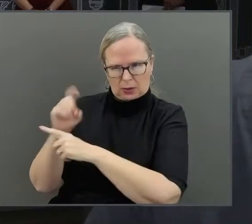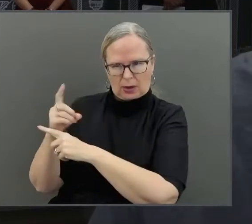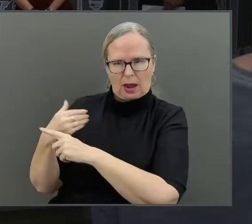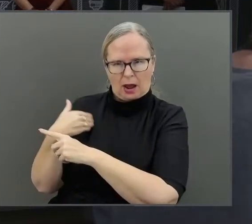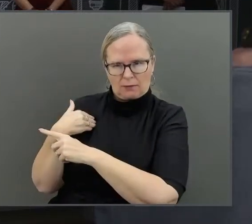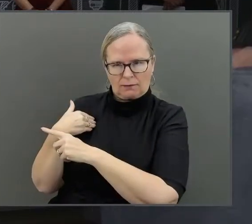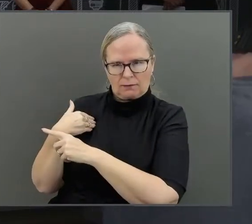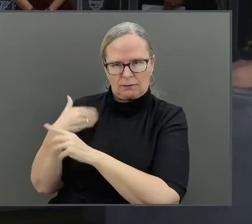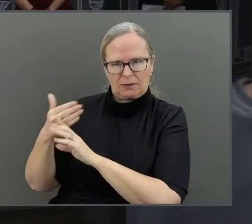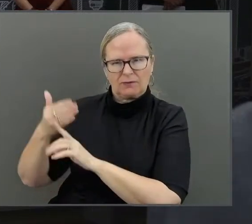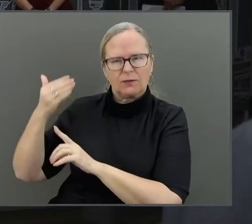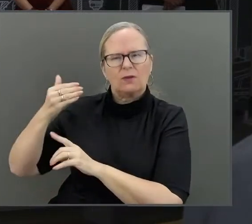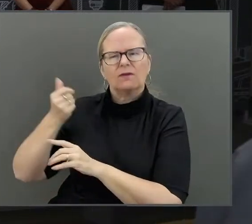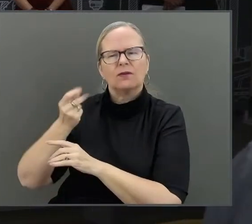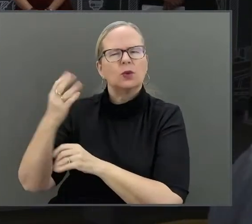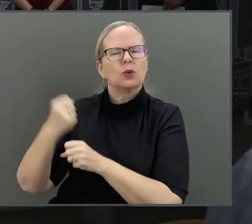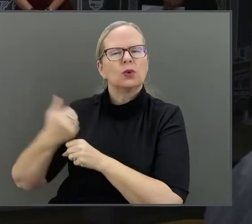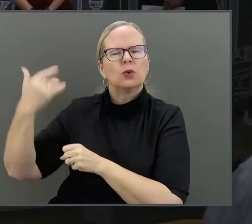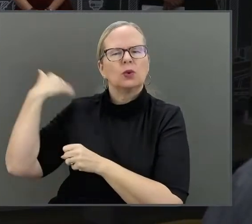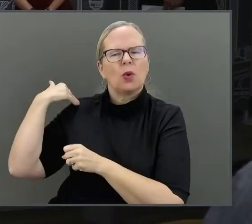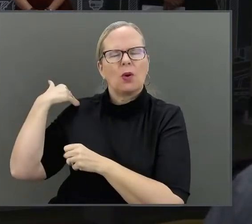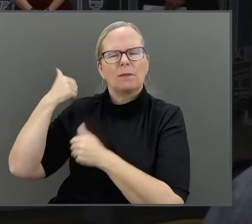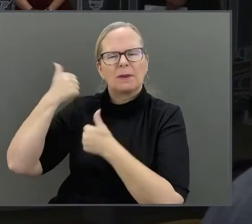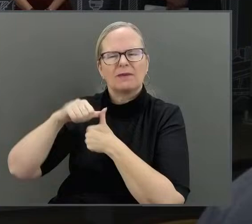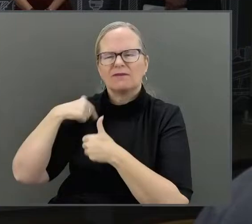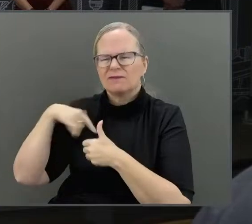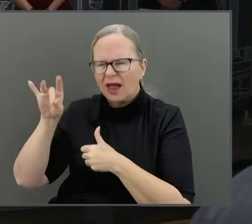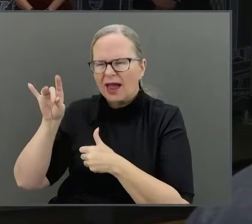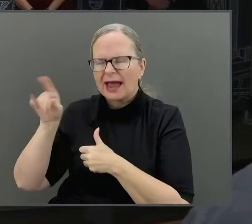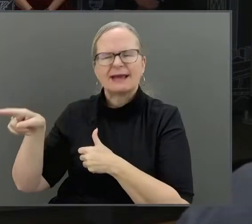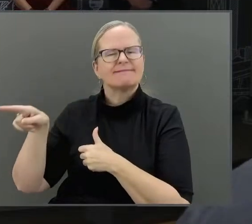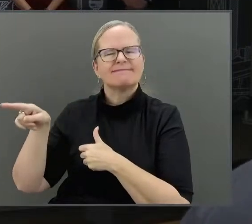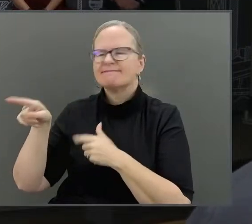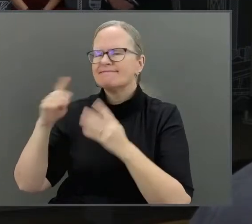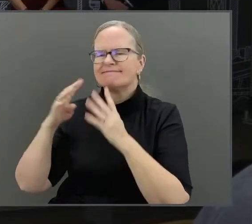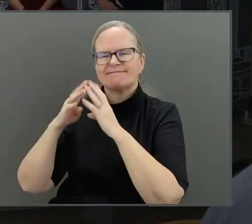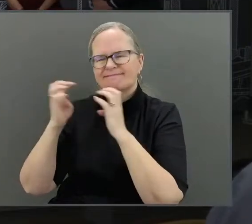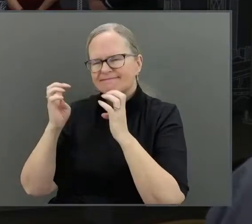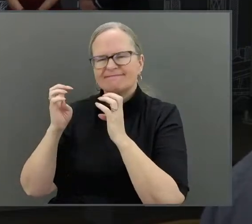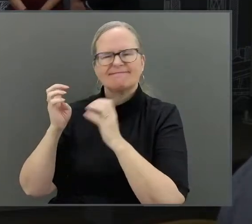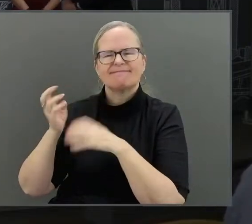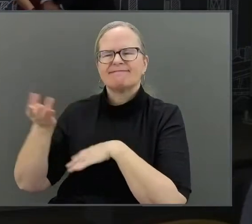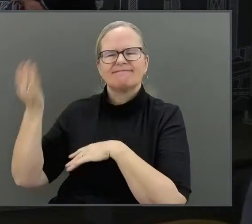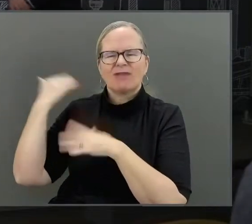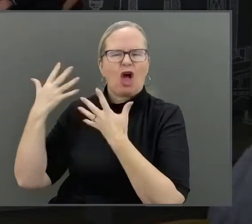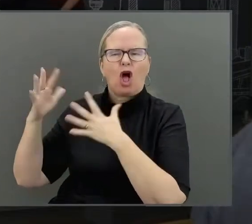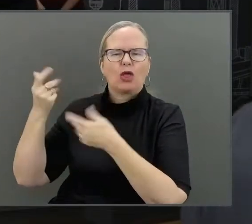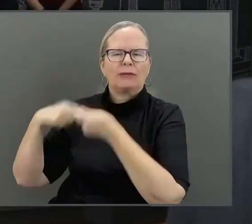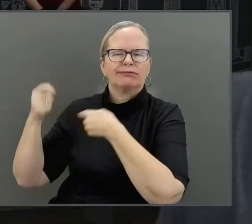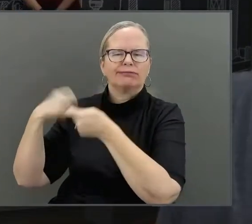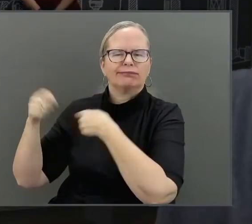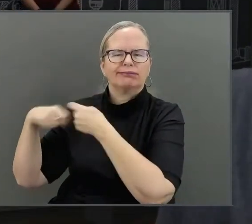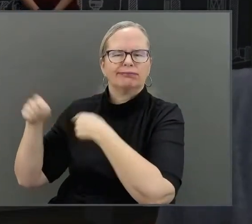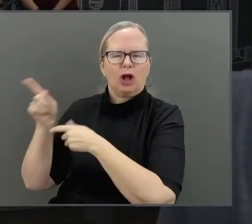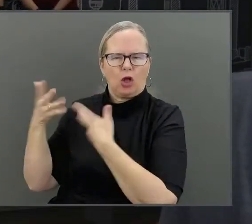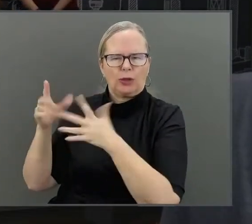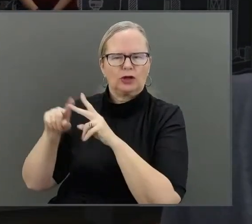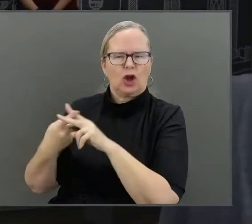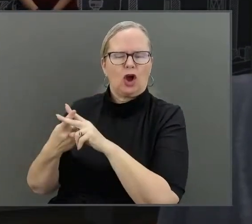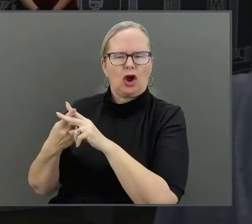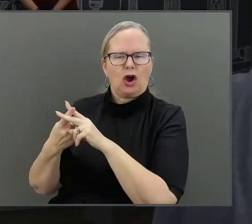coil and the pre-stressed wire I'm wondering if Calgary um was aware of those similar problems and